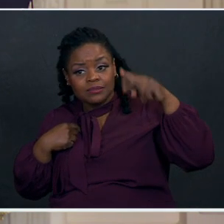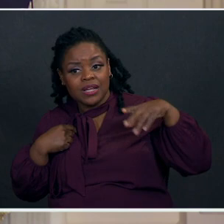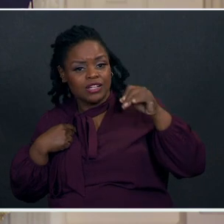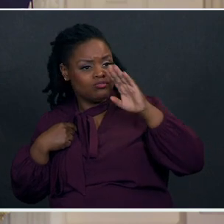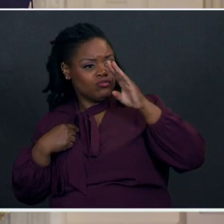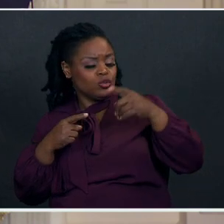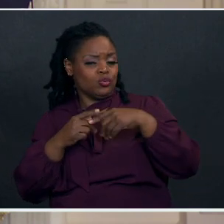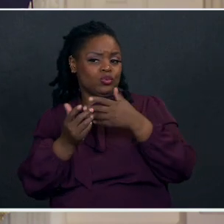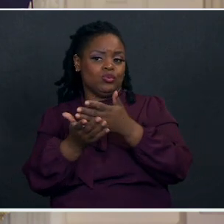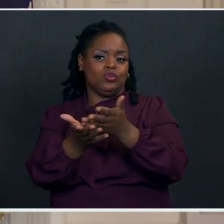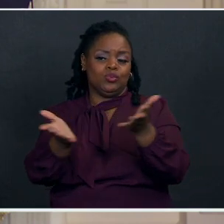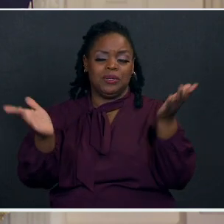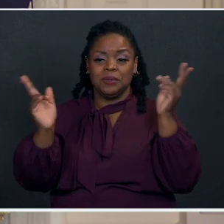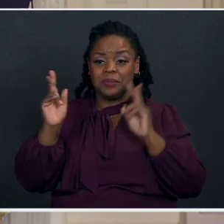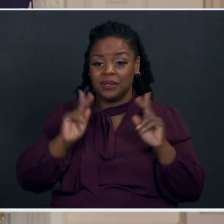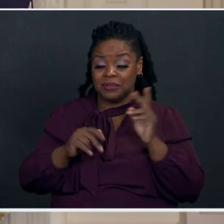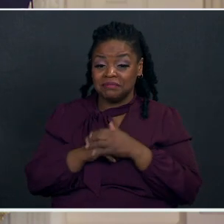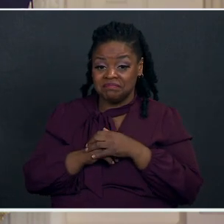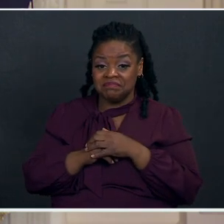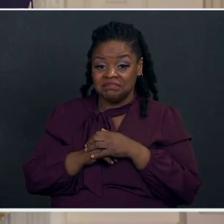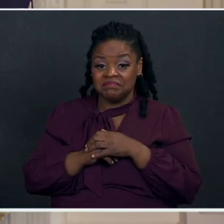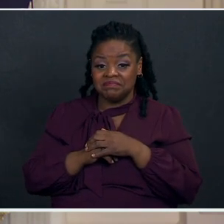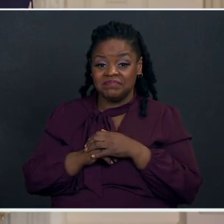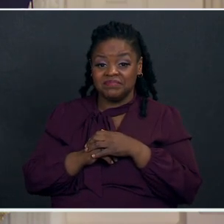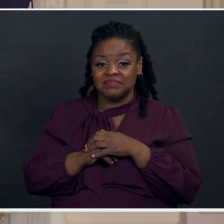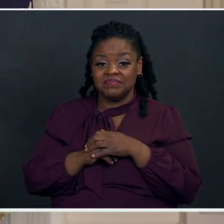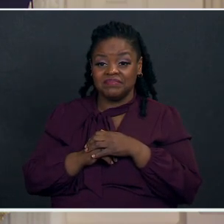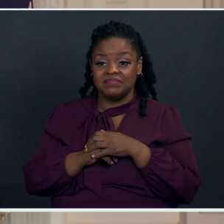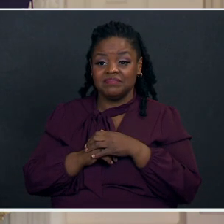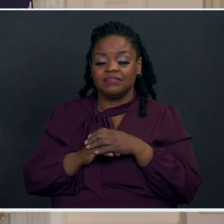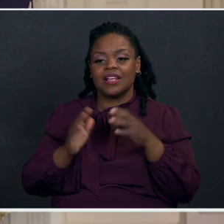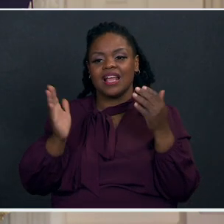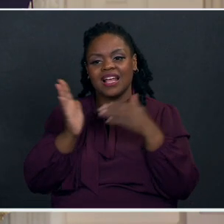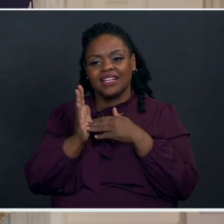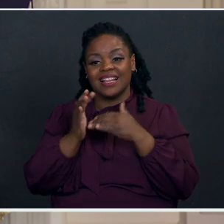To summarize, this executive order -- it's about jobs -- good-paying union jobs.